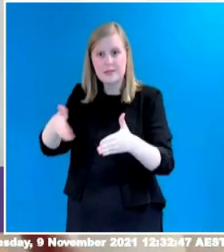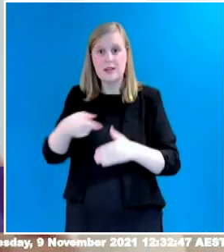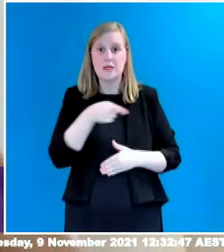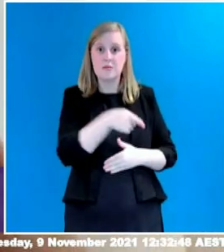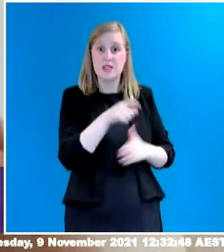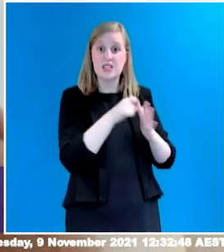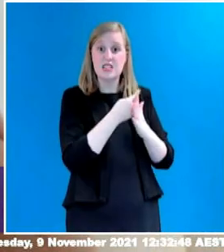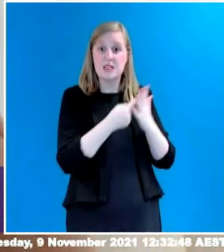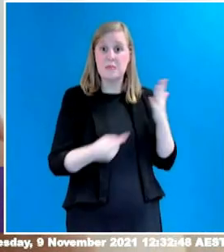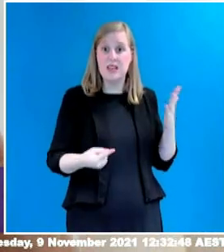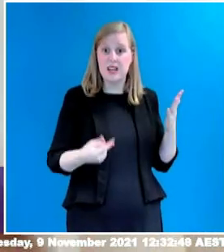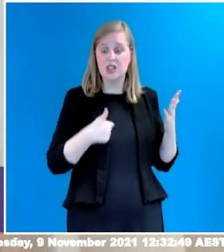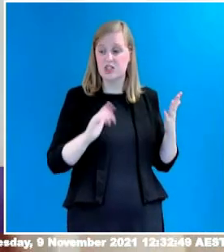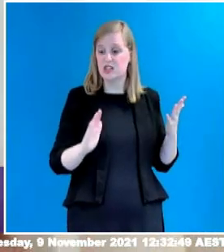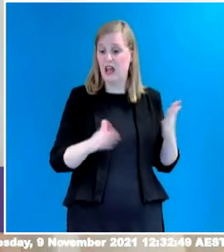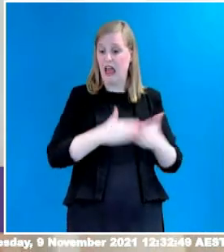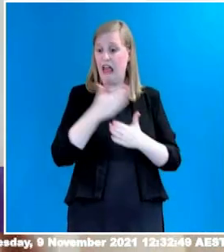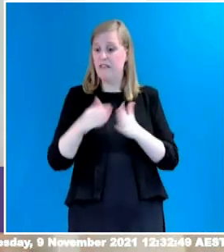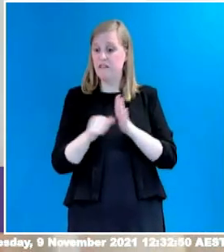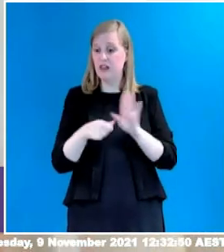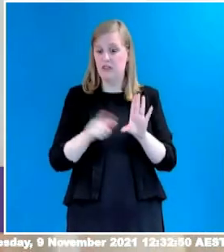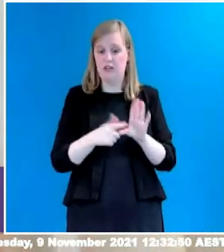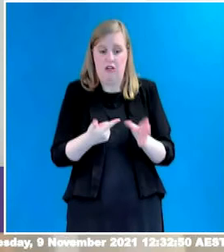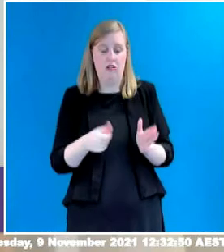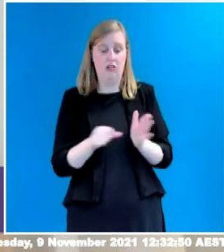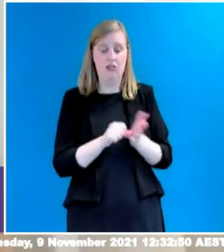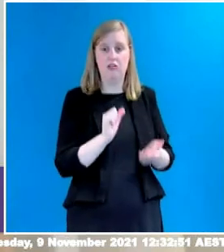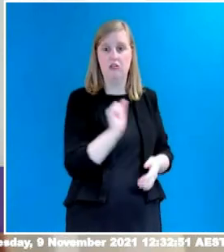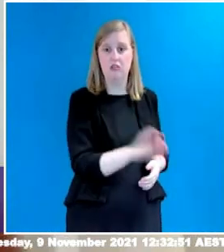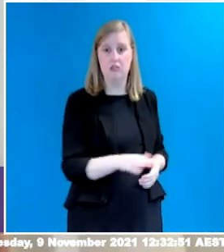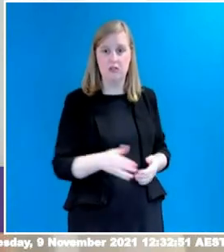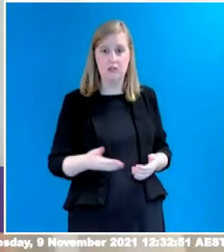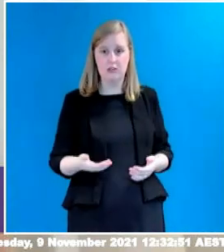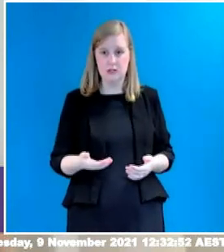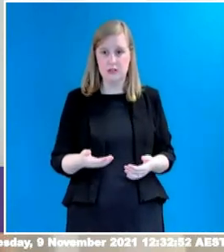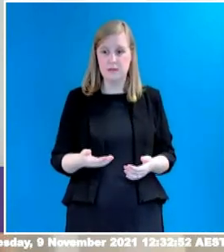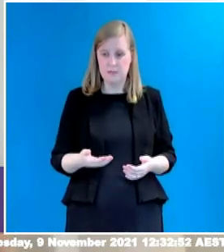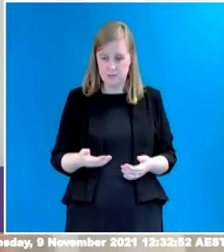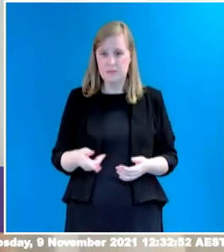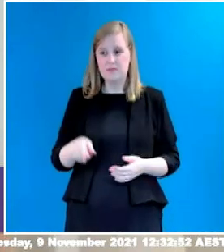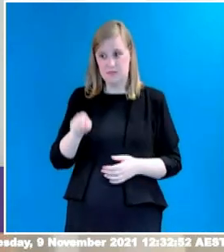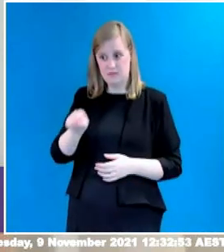We have seen fast-track programs inside organisations, both government and nongovernment.